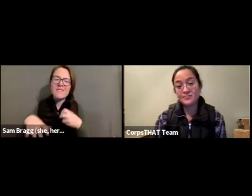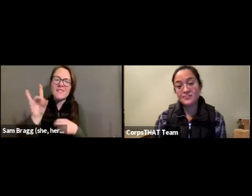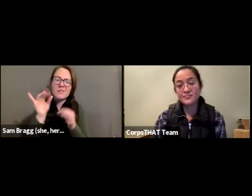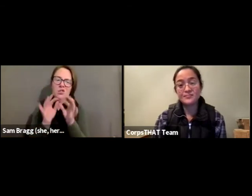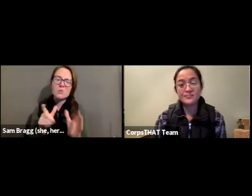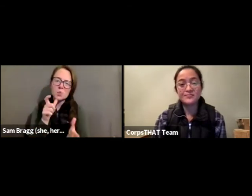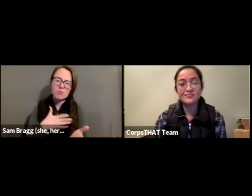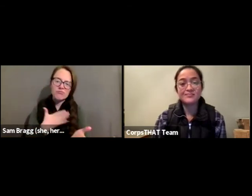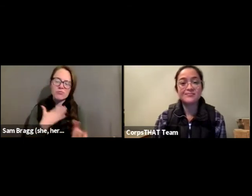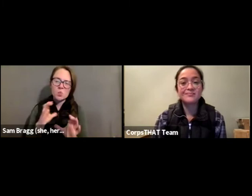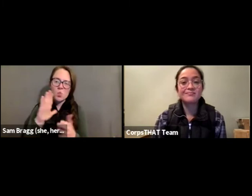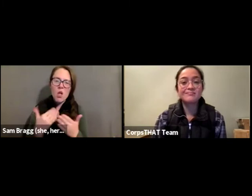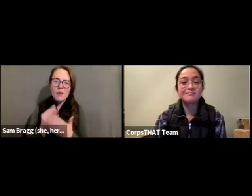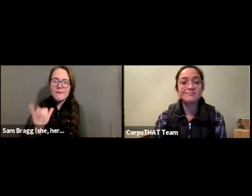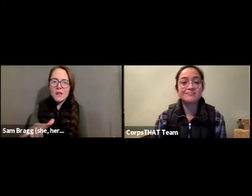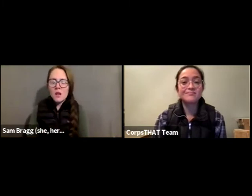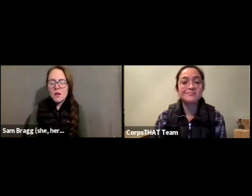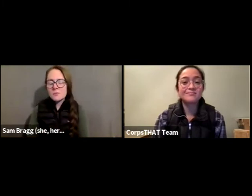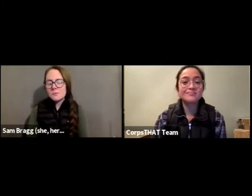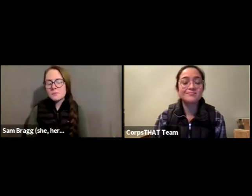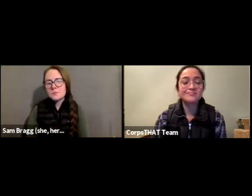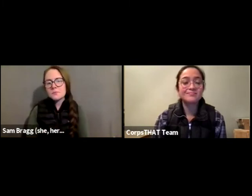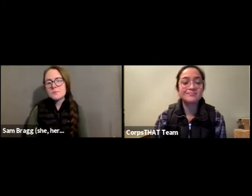in risk it's really tough to find someone who's willing to do all of that for you